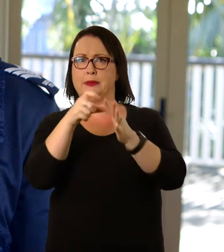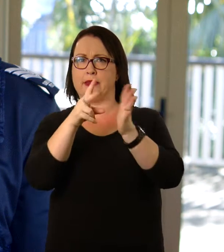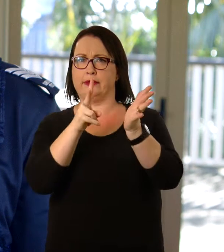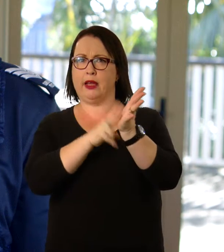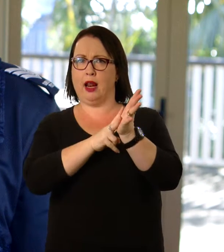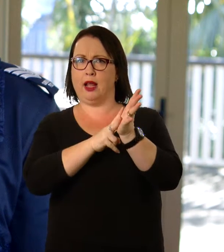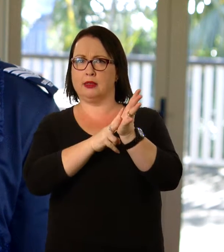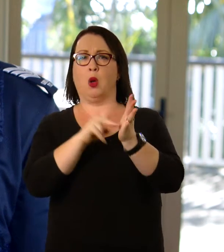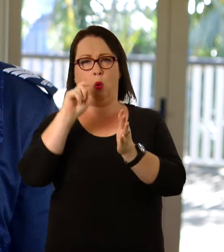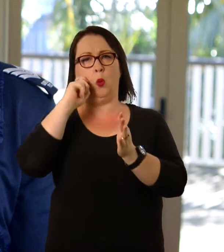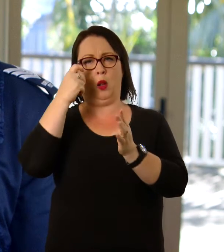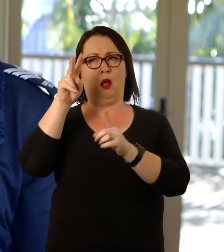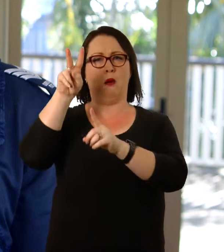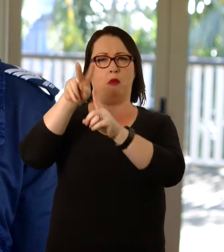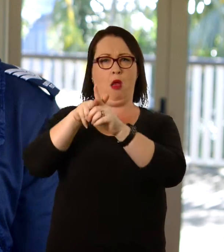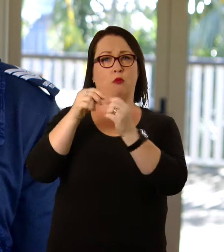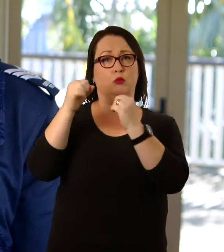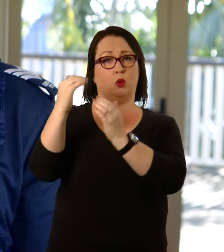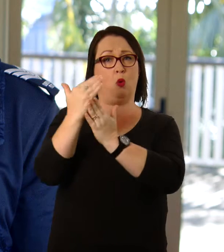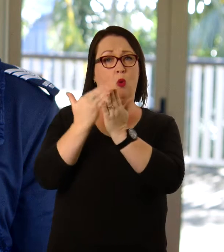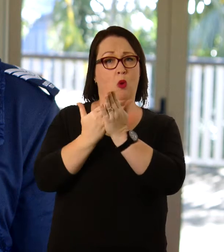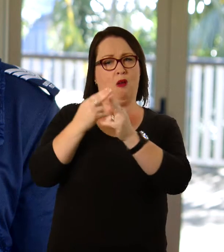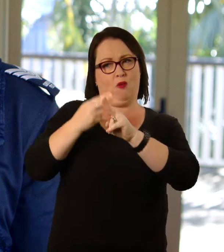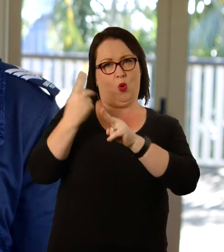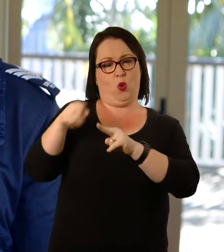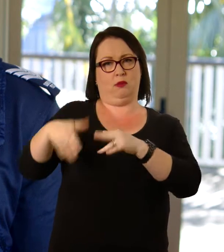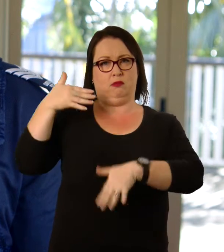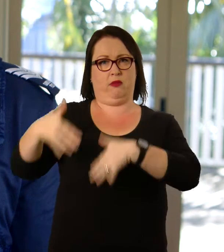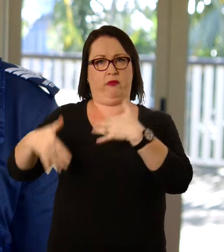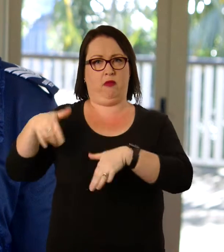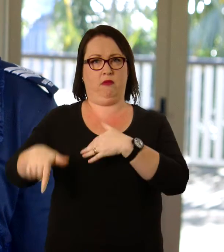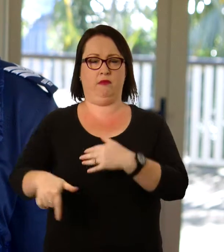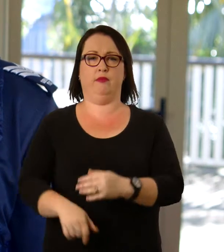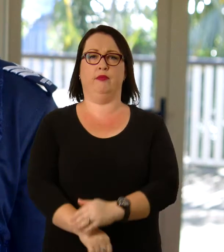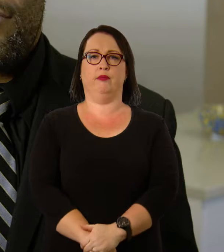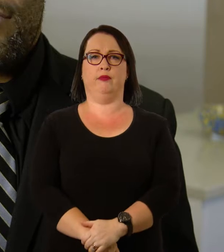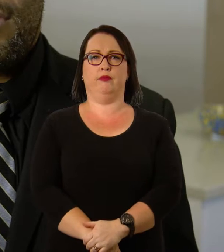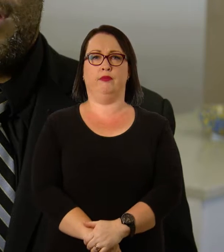has occurred, we will apply for a Protection Order on behalf of the person suffering the abuse.